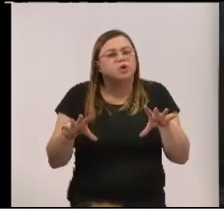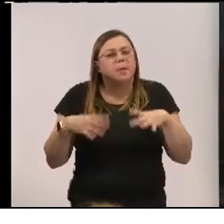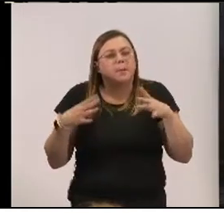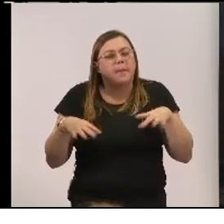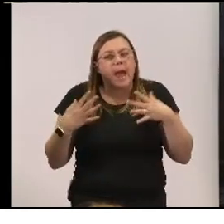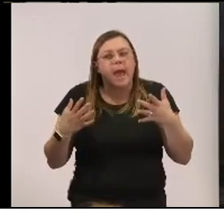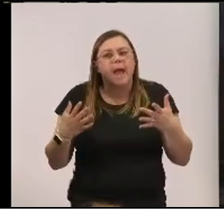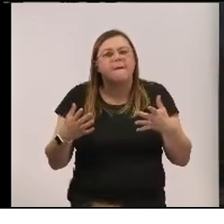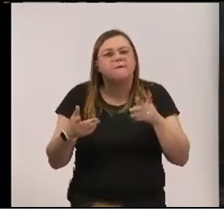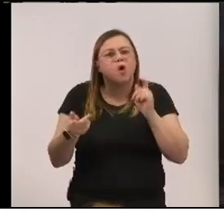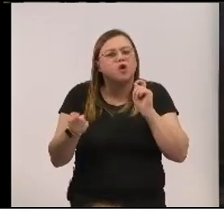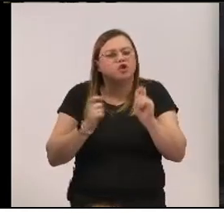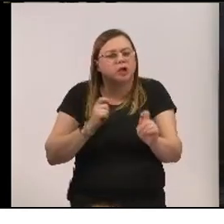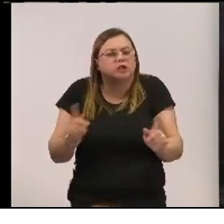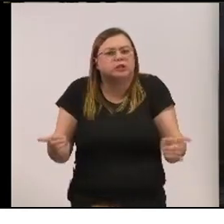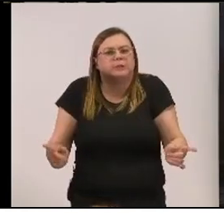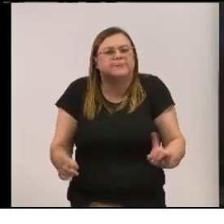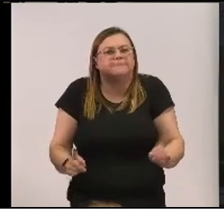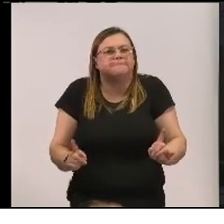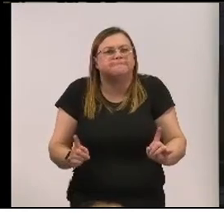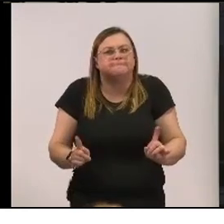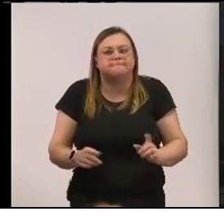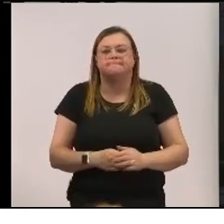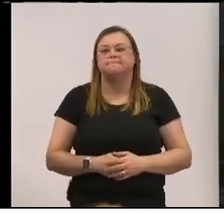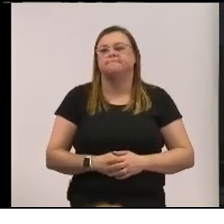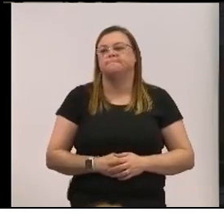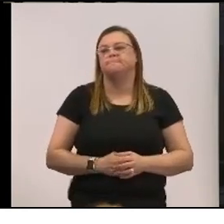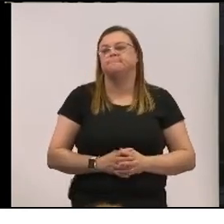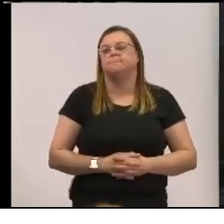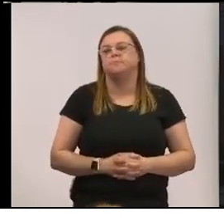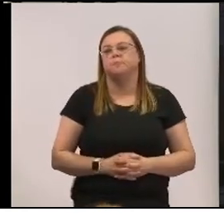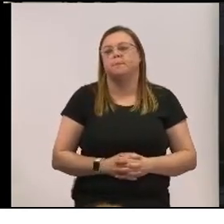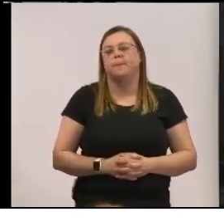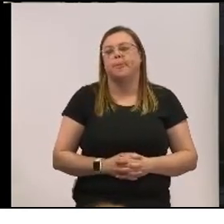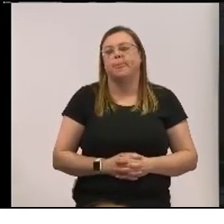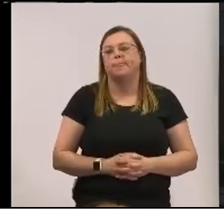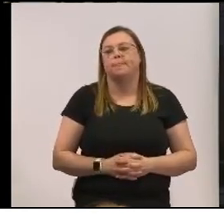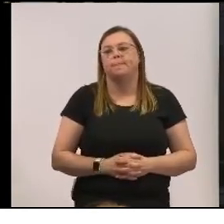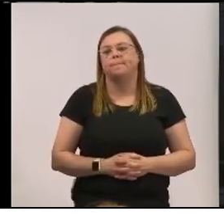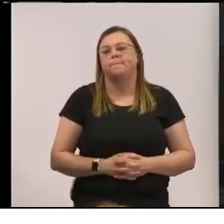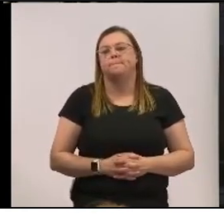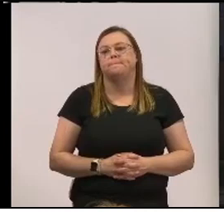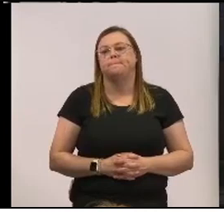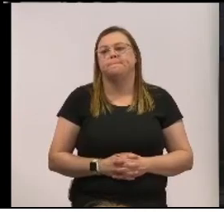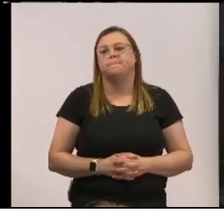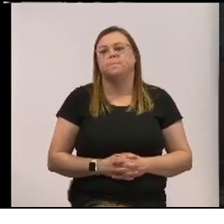the changes that this directive is bringing to your organisation?